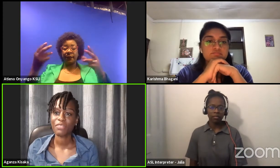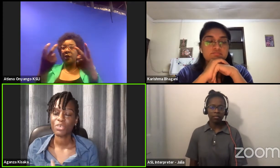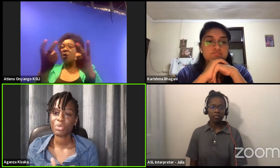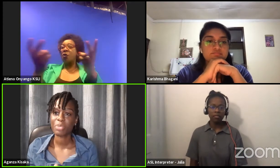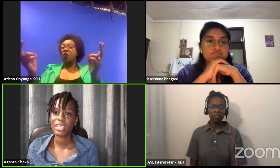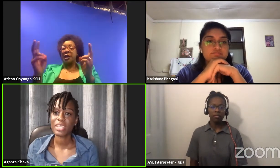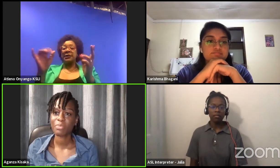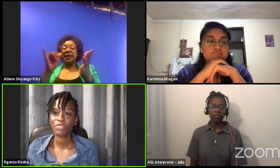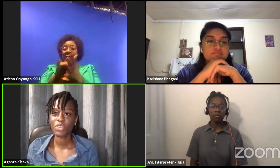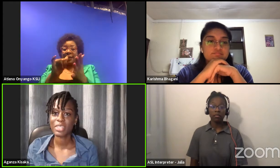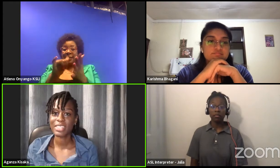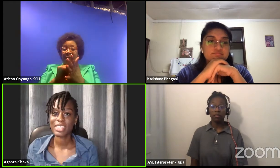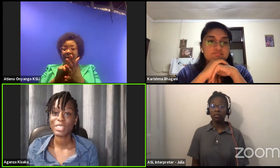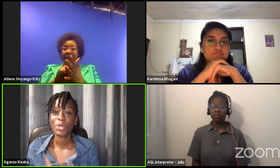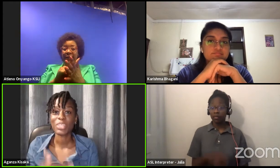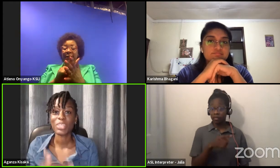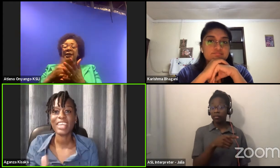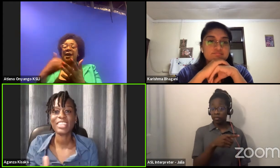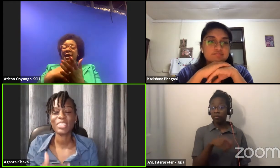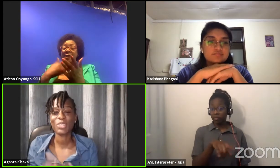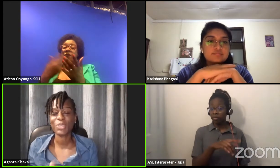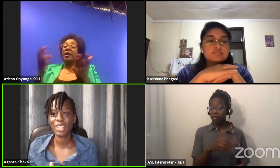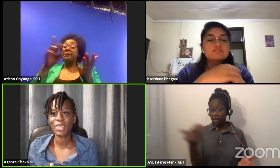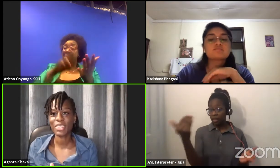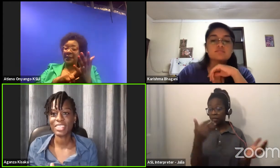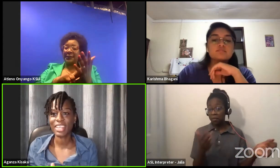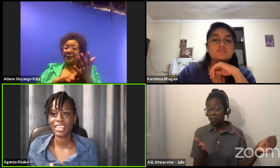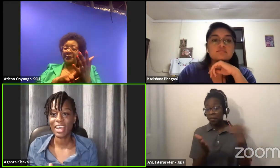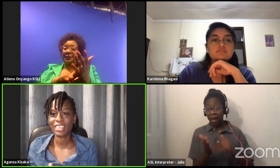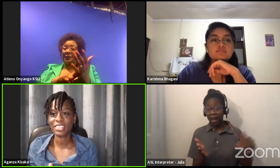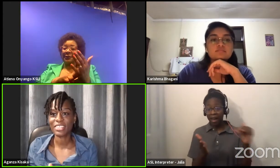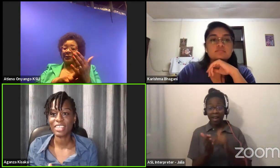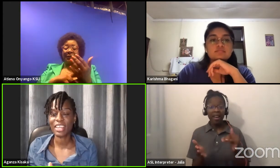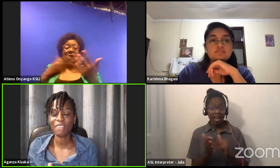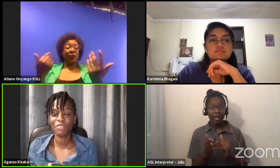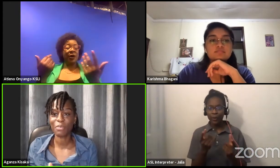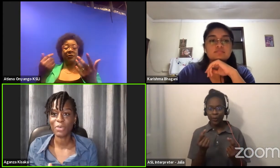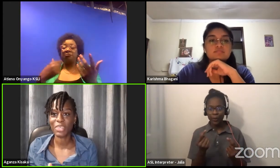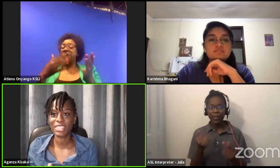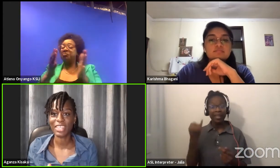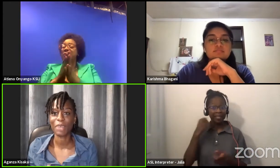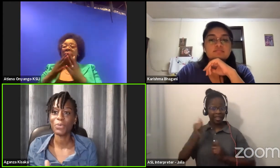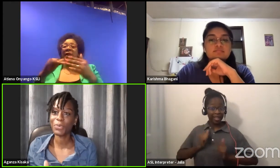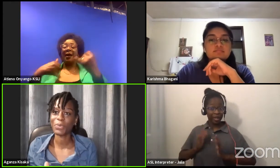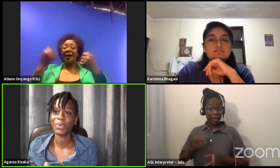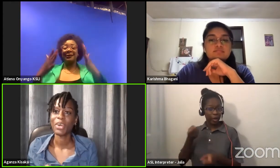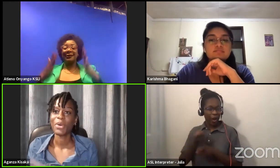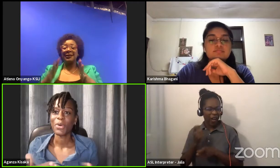for repeated performances were saying the jokes alongside the actors, and that for me was like, woo,